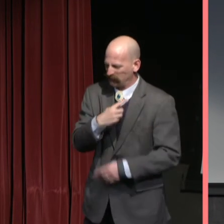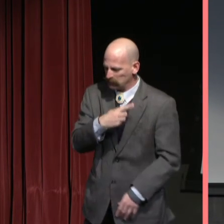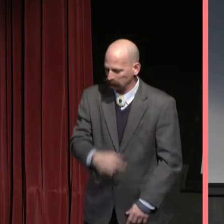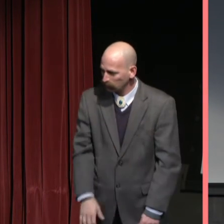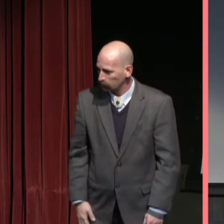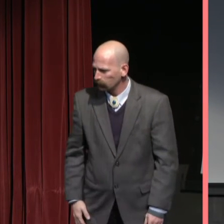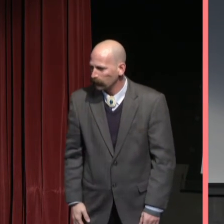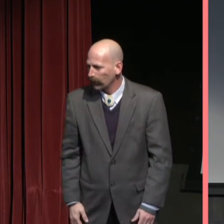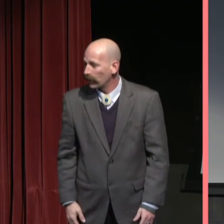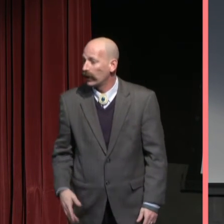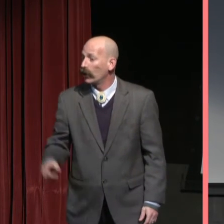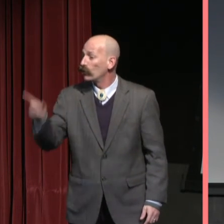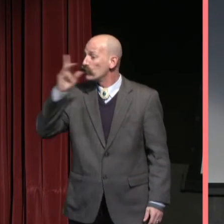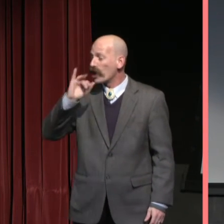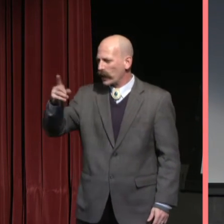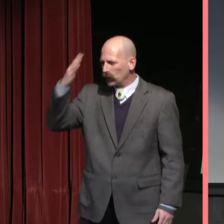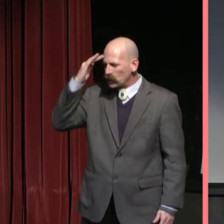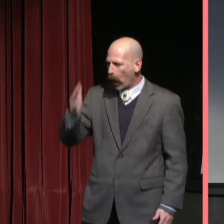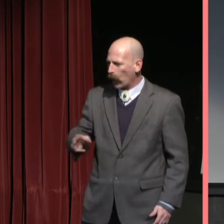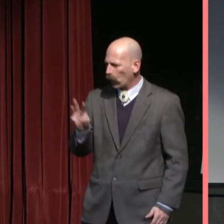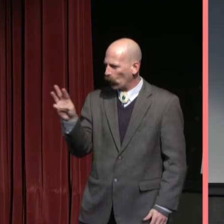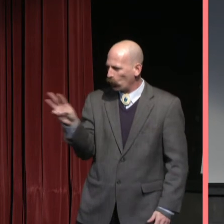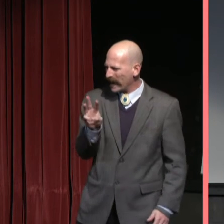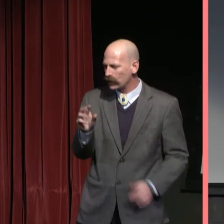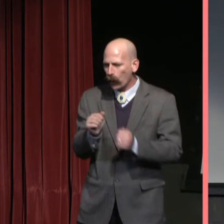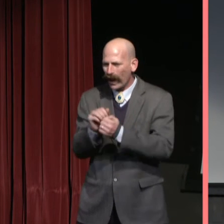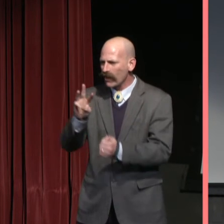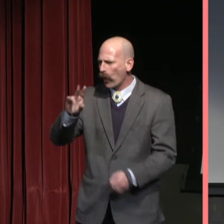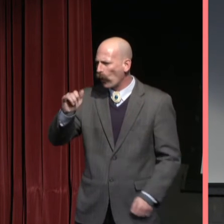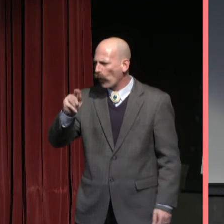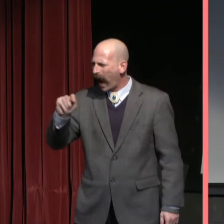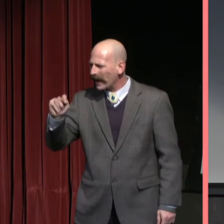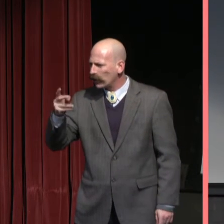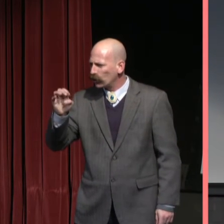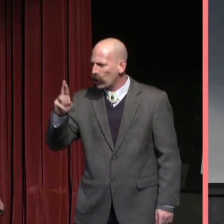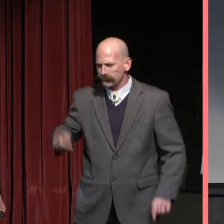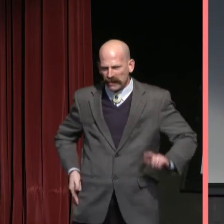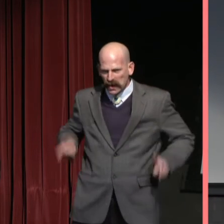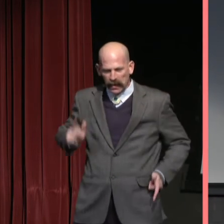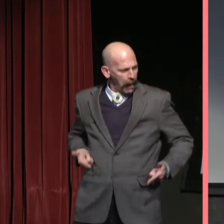a gunfight in the okay corral, with Wyatt Earp. This is a serious problem.